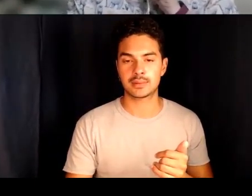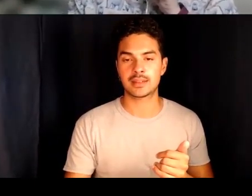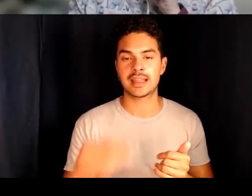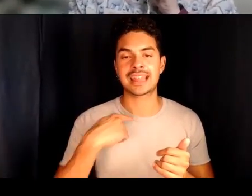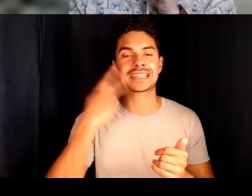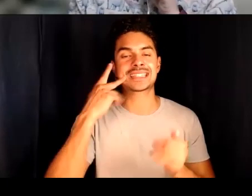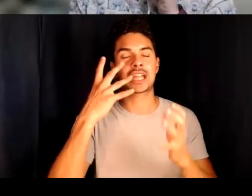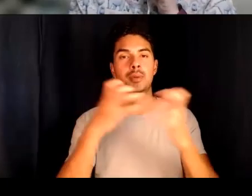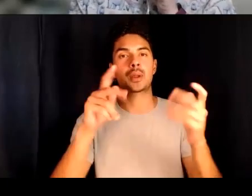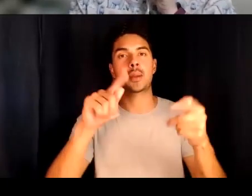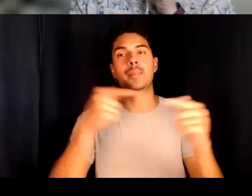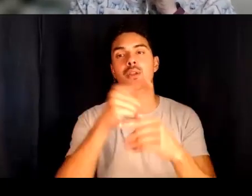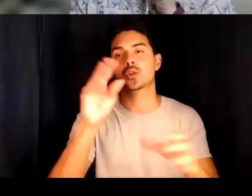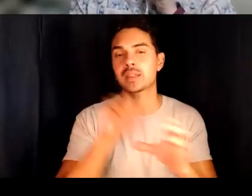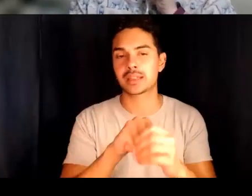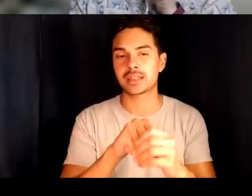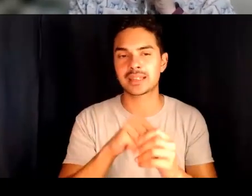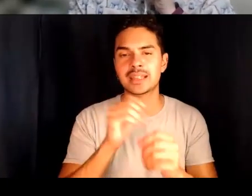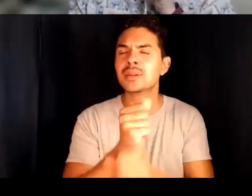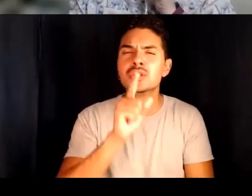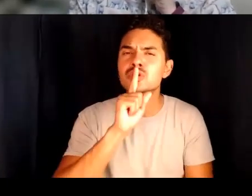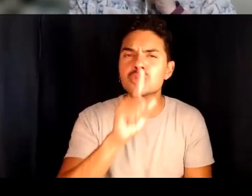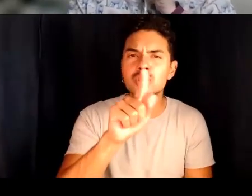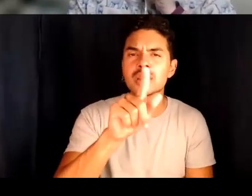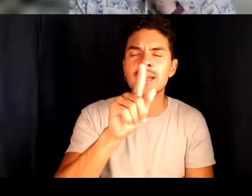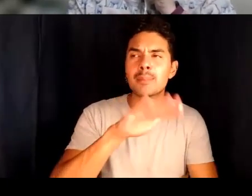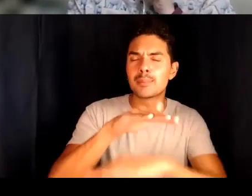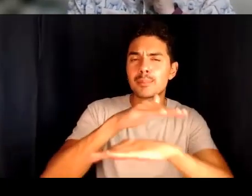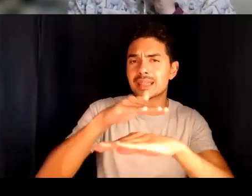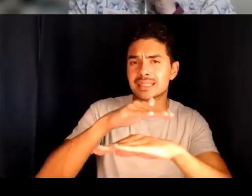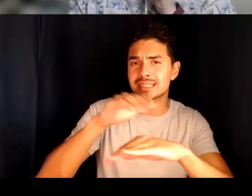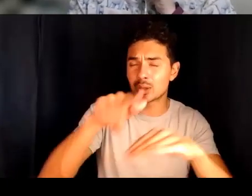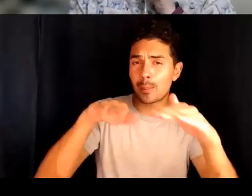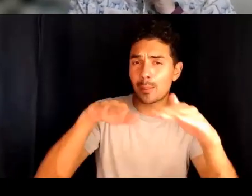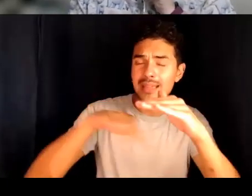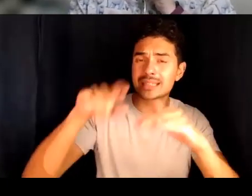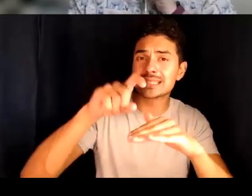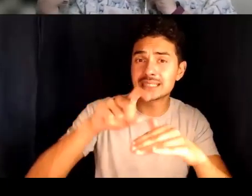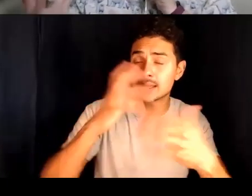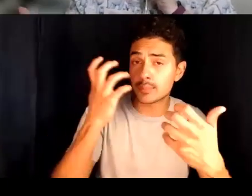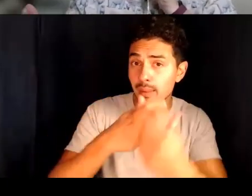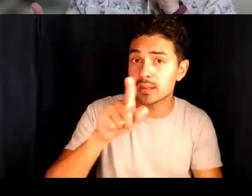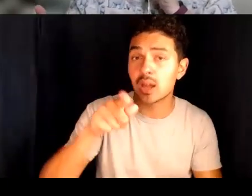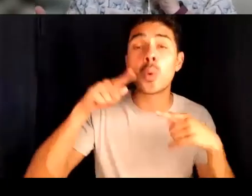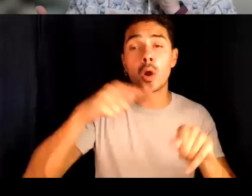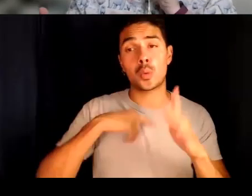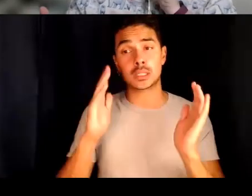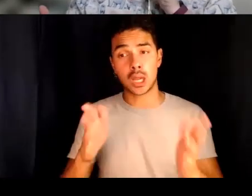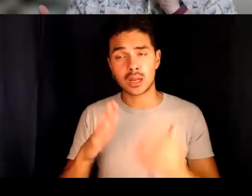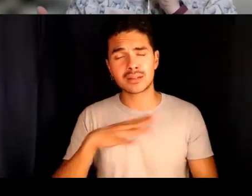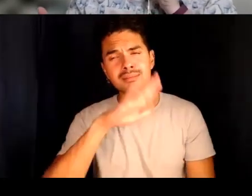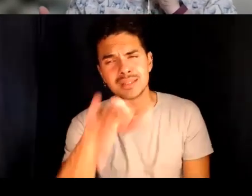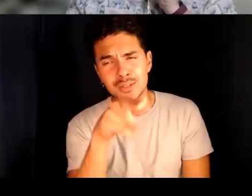Would it be okay if we made sure your basic needs are met as we're talking? Have you eaten today?